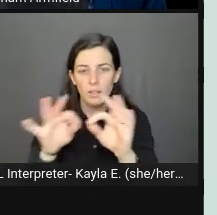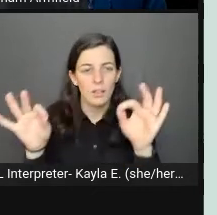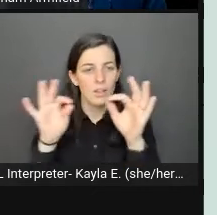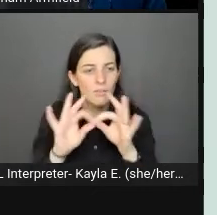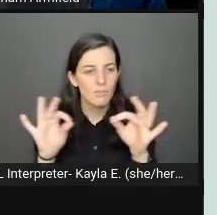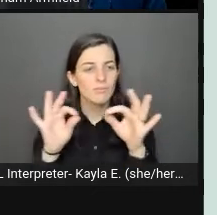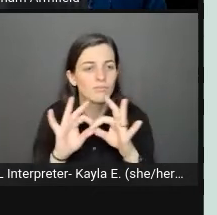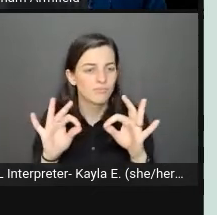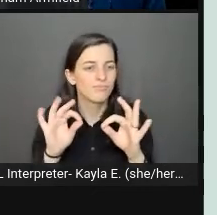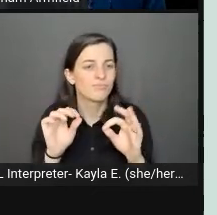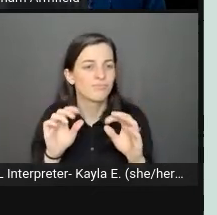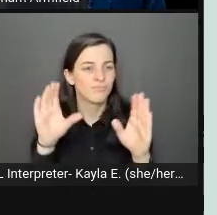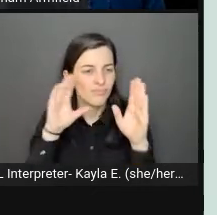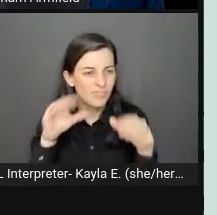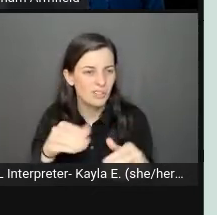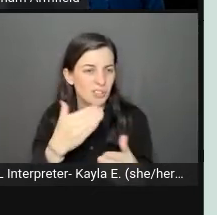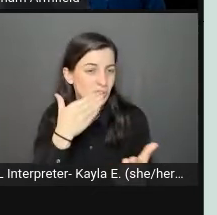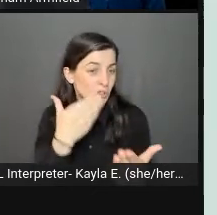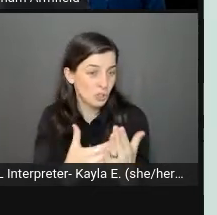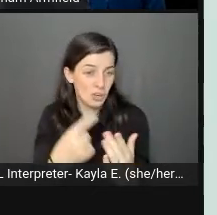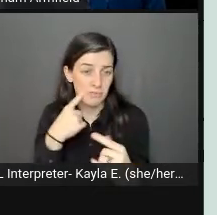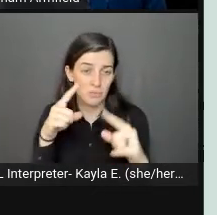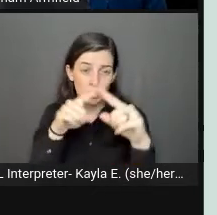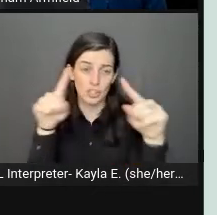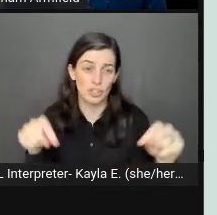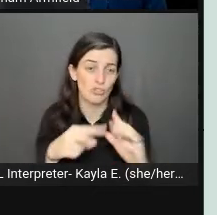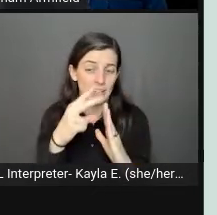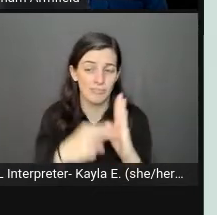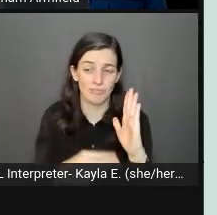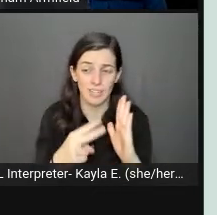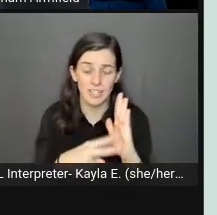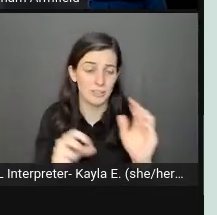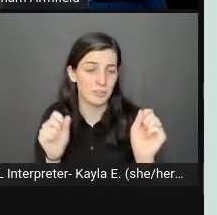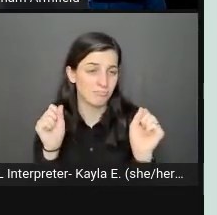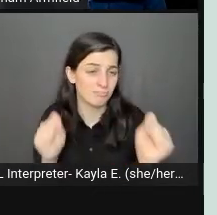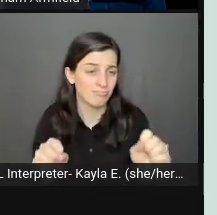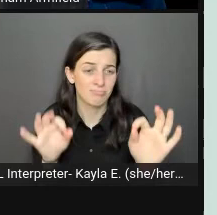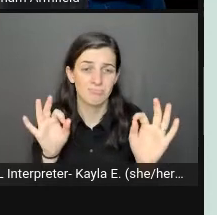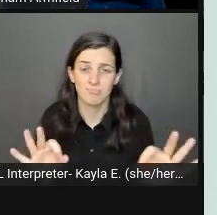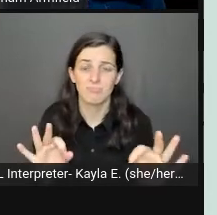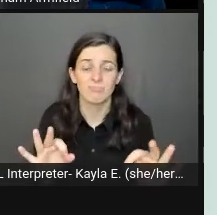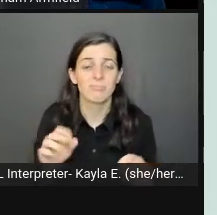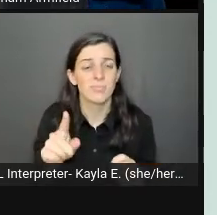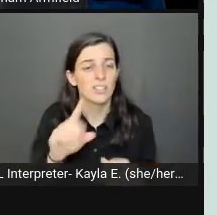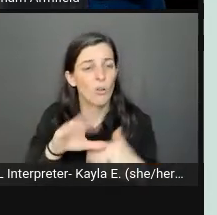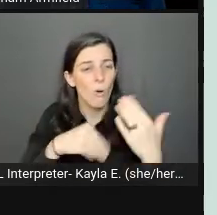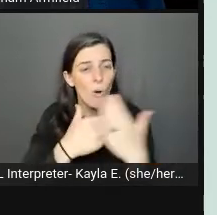and they are good for screen readers as well because they use all the necessary ARIA attributes